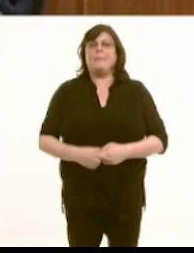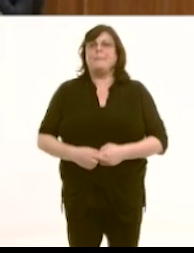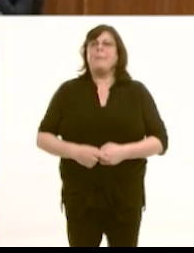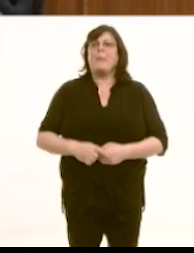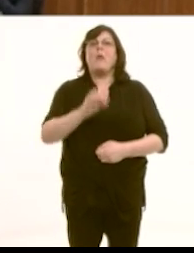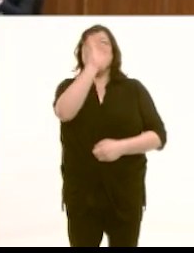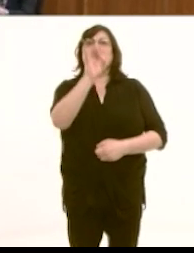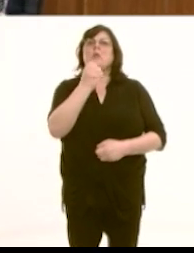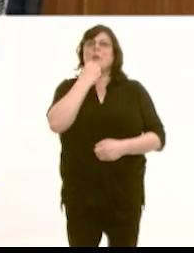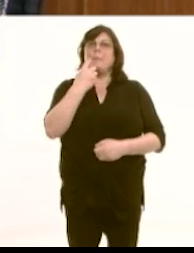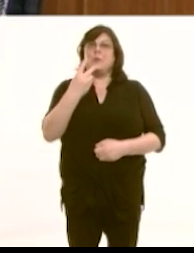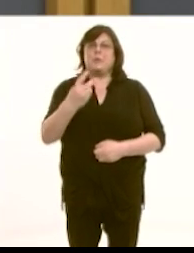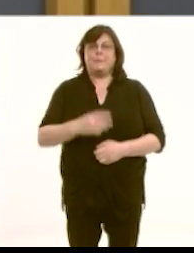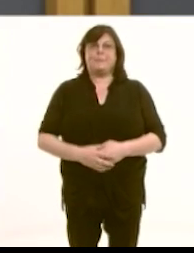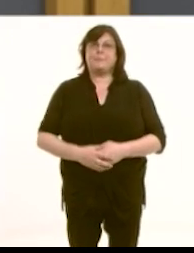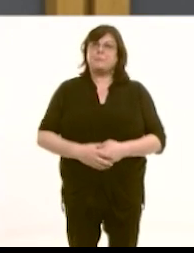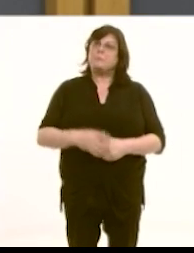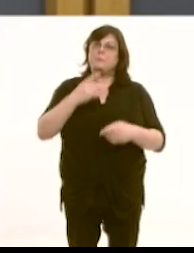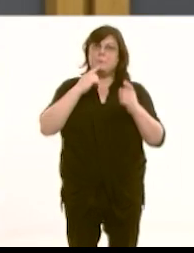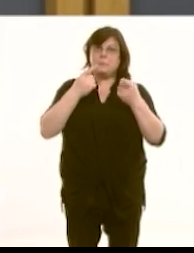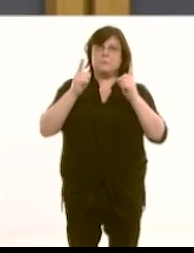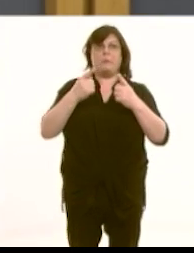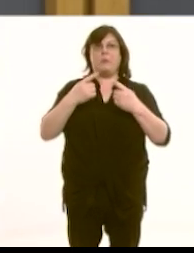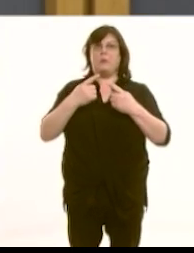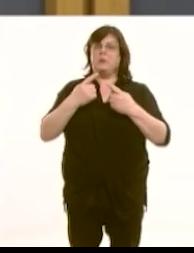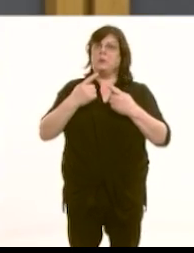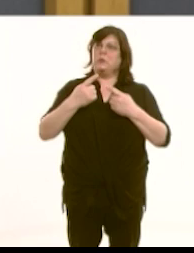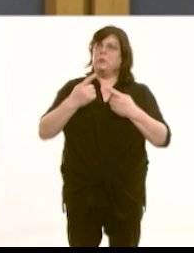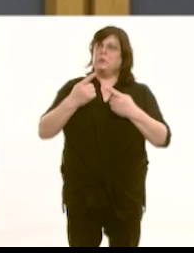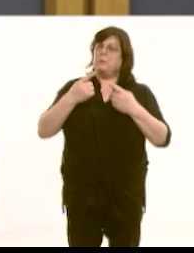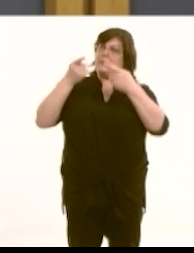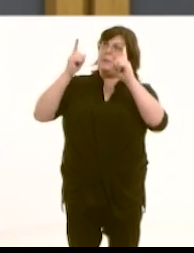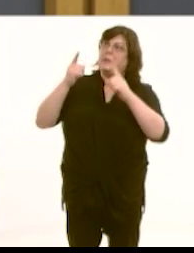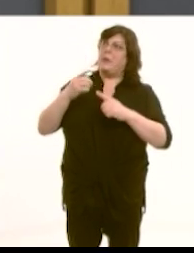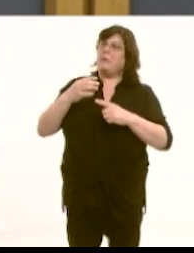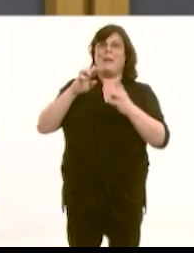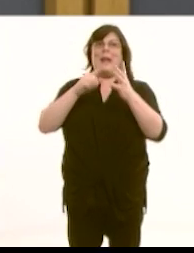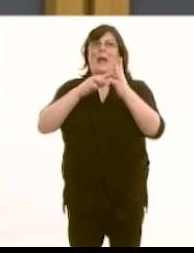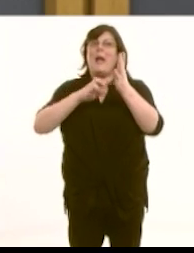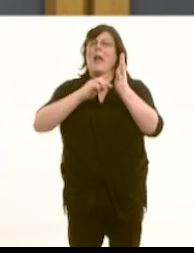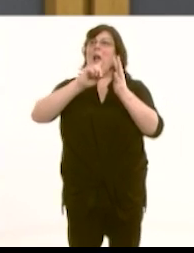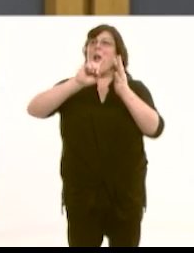Will the First Minister make a statement on ambulance response times in the Aneurin Bevan University Health Board area? OAQ(4)2752(FM) Carwyn Jones: Yes.